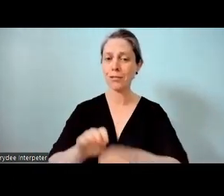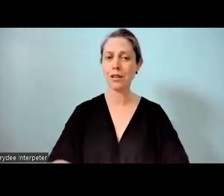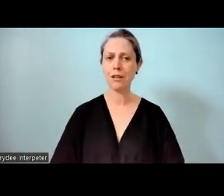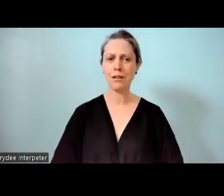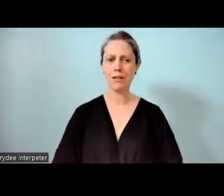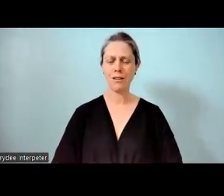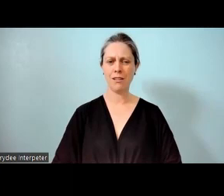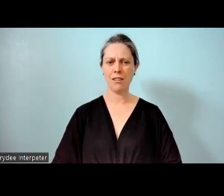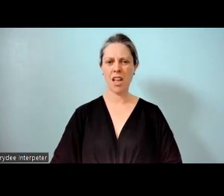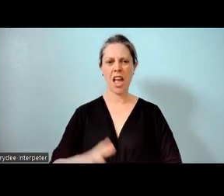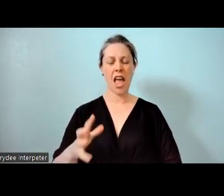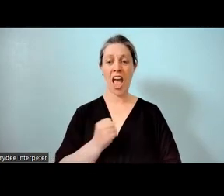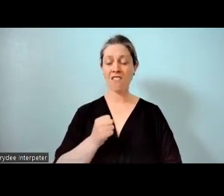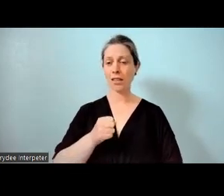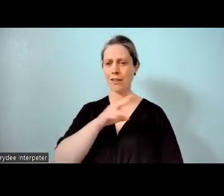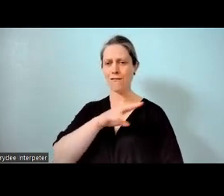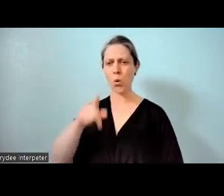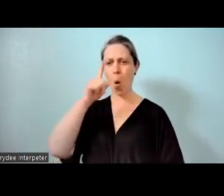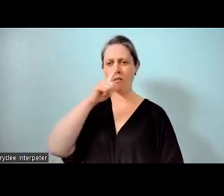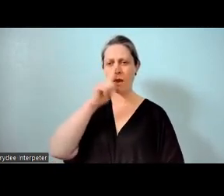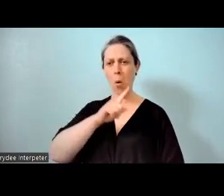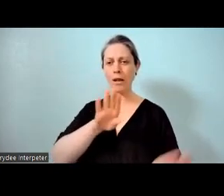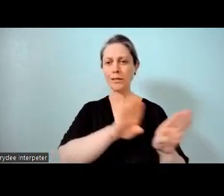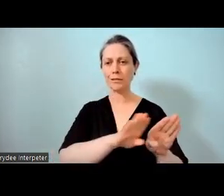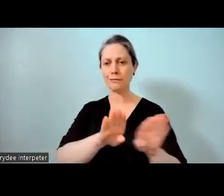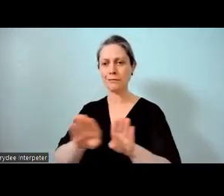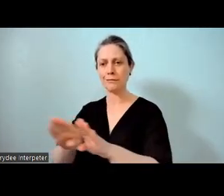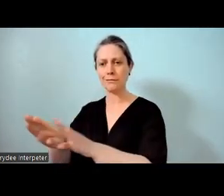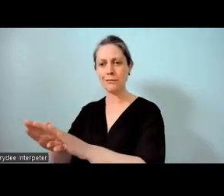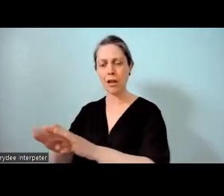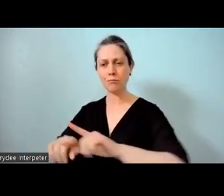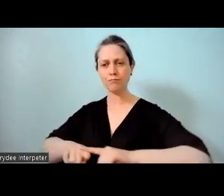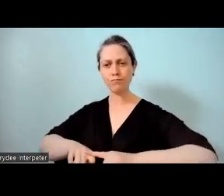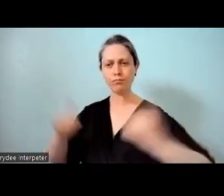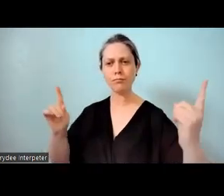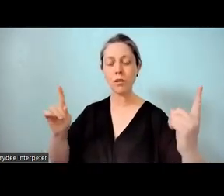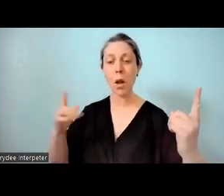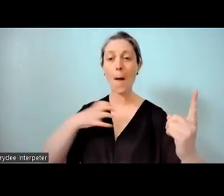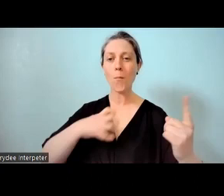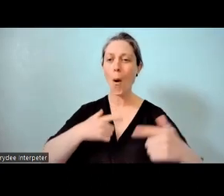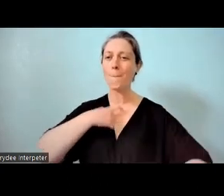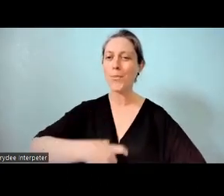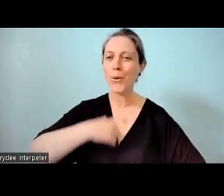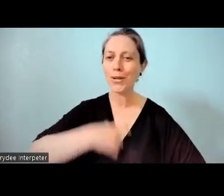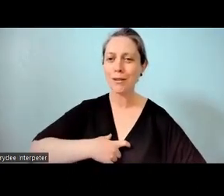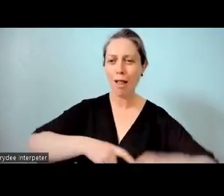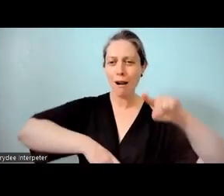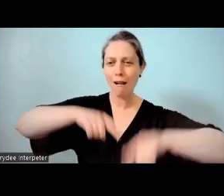view of people and the systems that we build around that, and trying to get to something that's far more personal and helps develop the potential of every single person.